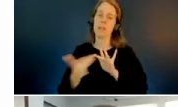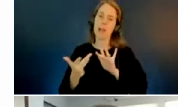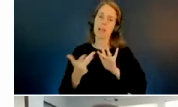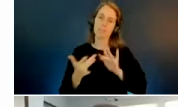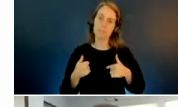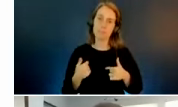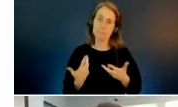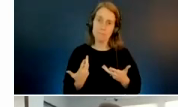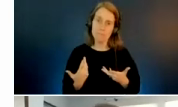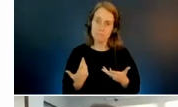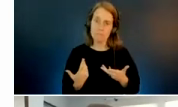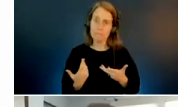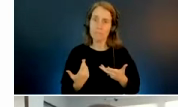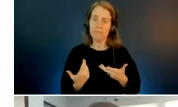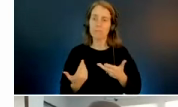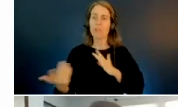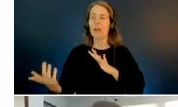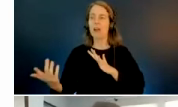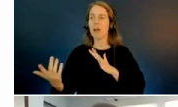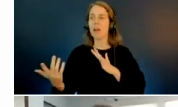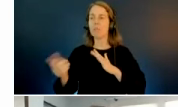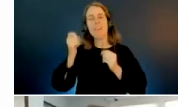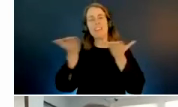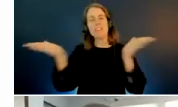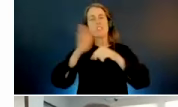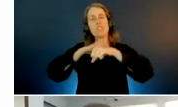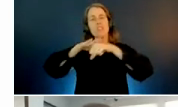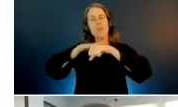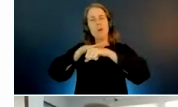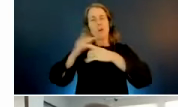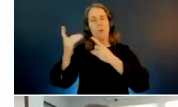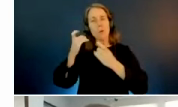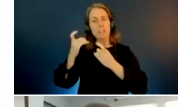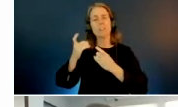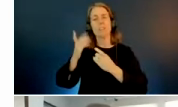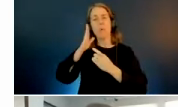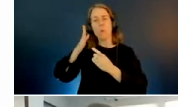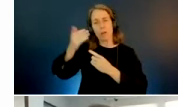get to me unless it's kind of a very general question that our intake folks can um can answer